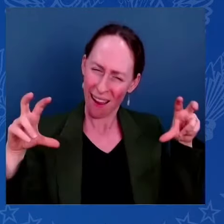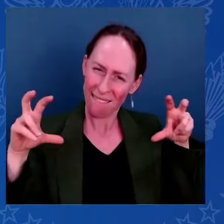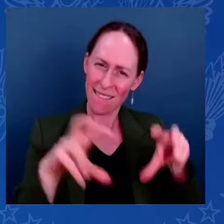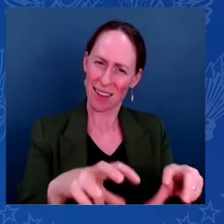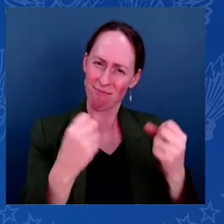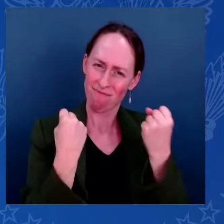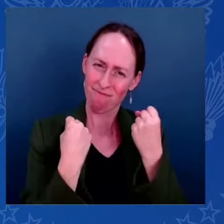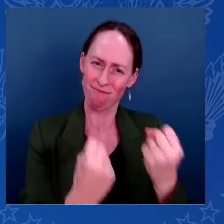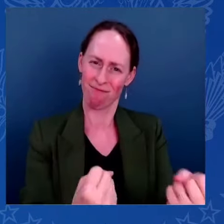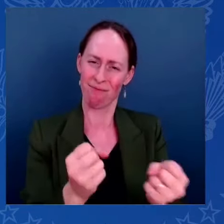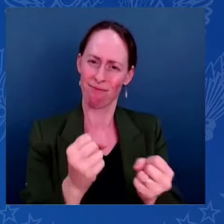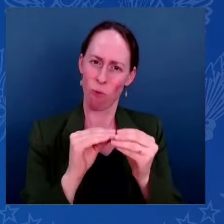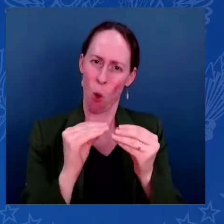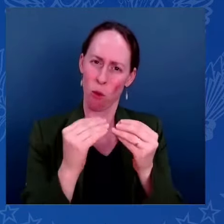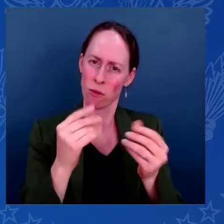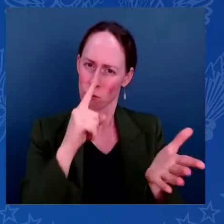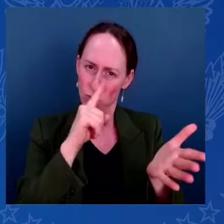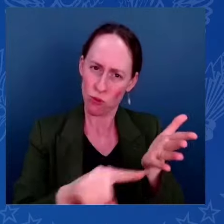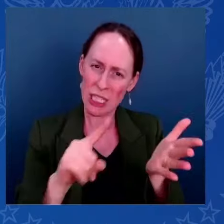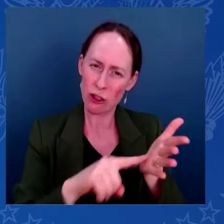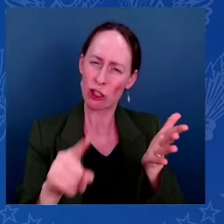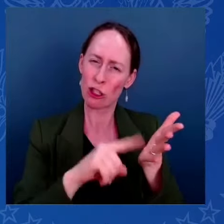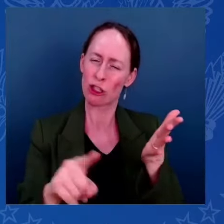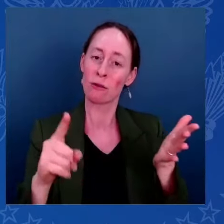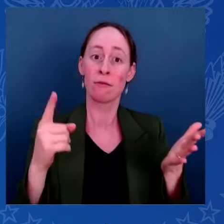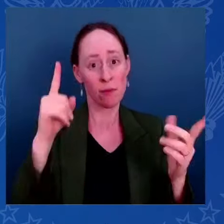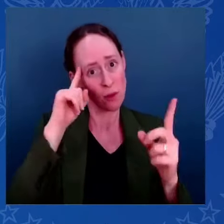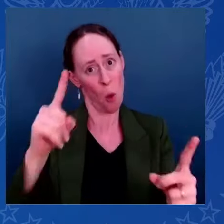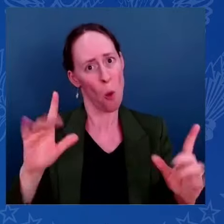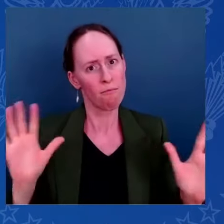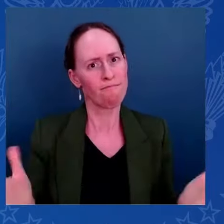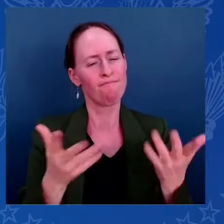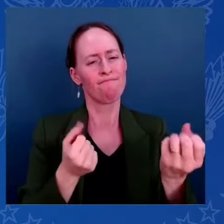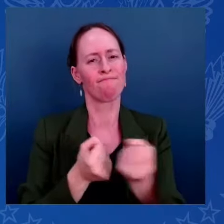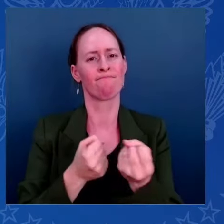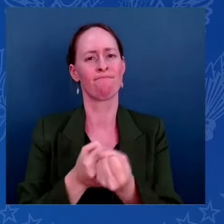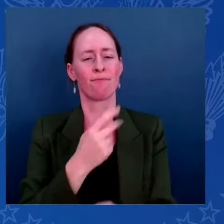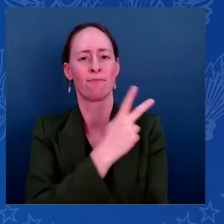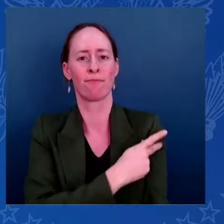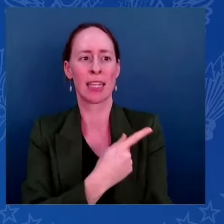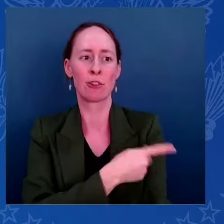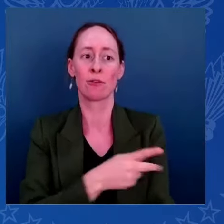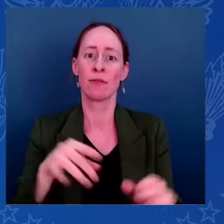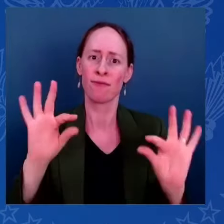answering hopeful prayers and delivering more of that precious gift of time.